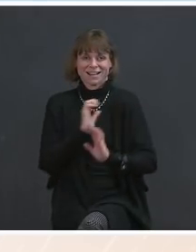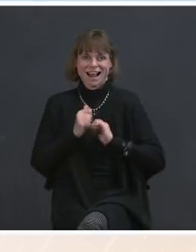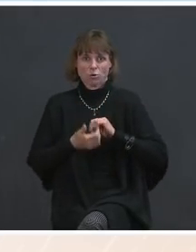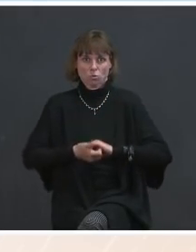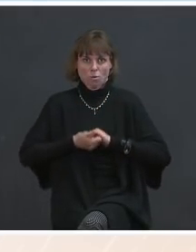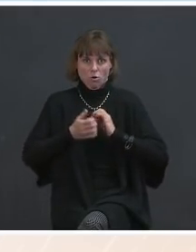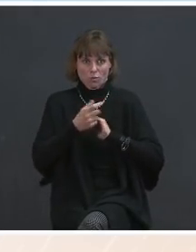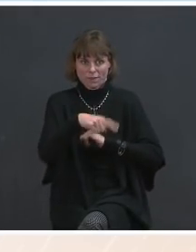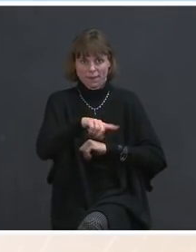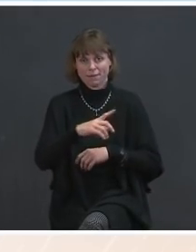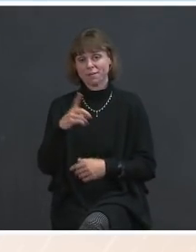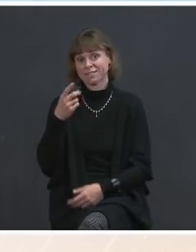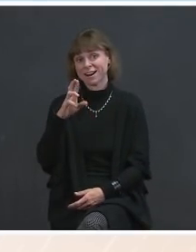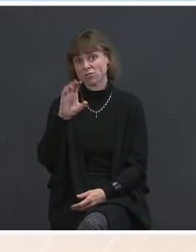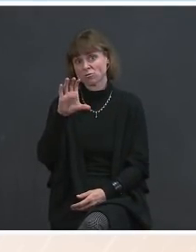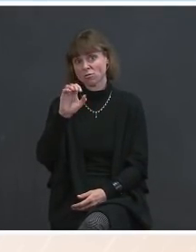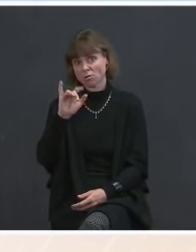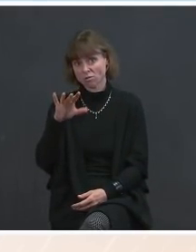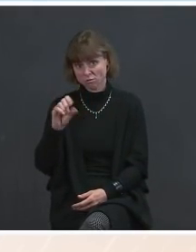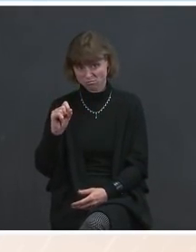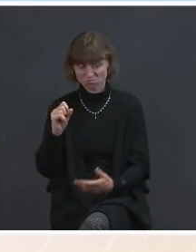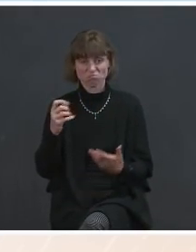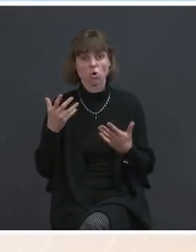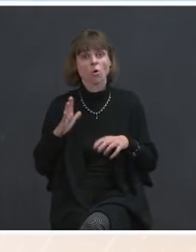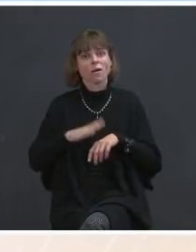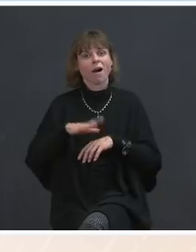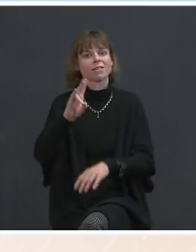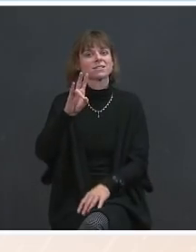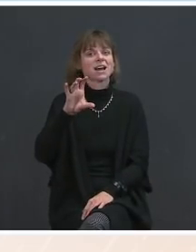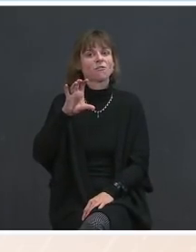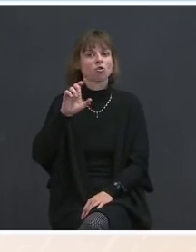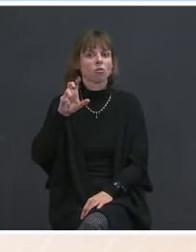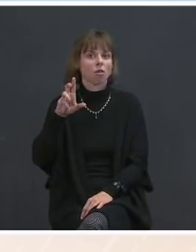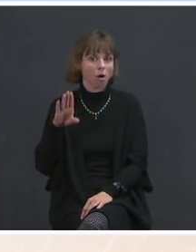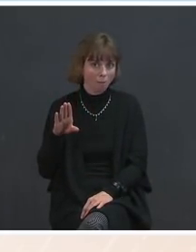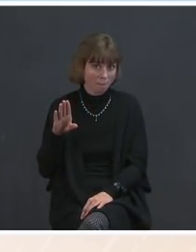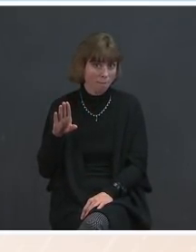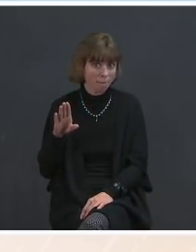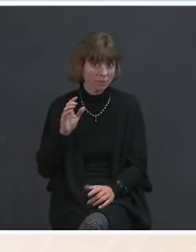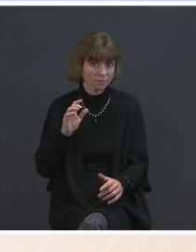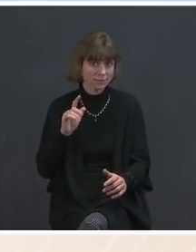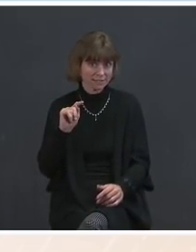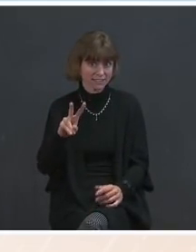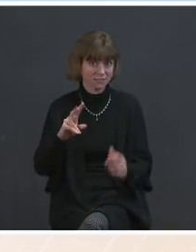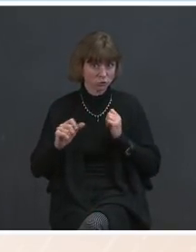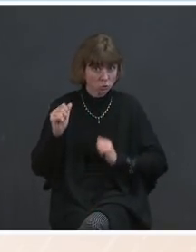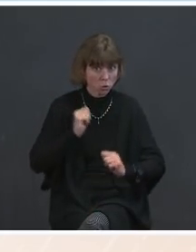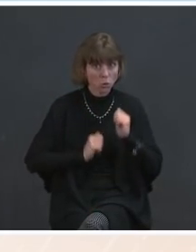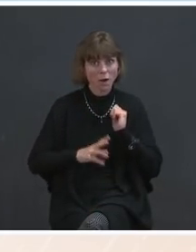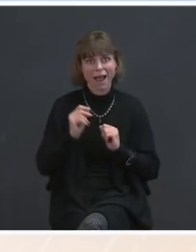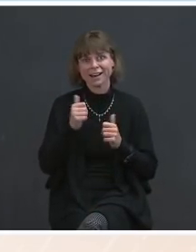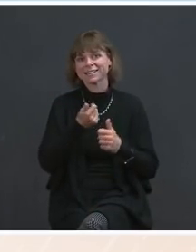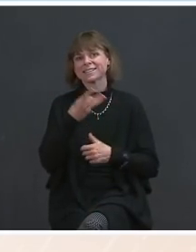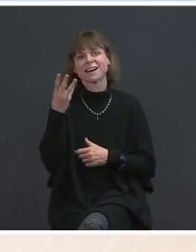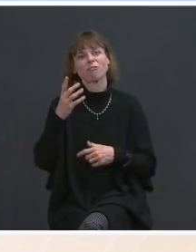Dr. Collins has appeared on "The 700 Club." We also have done, of course, a range of engagements with different communities